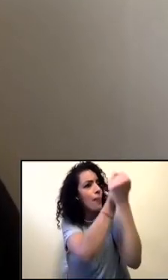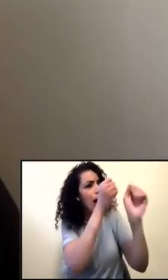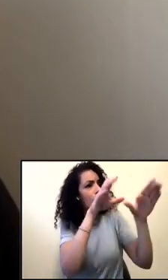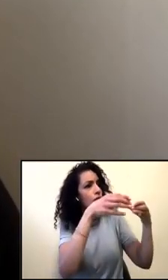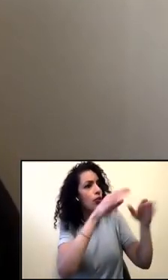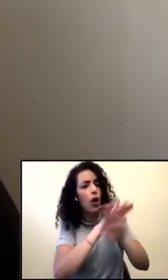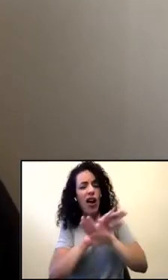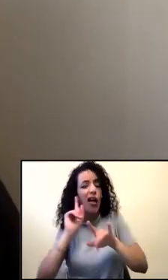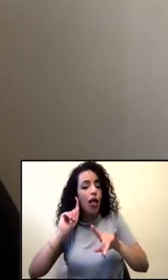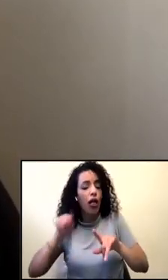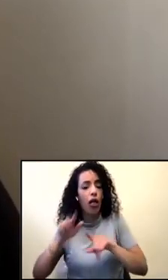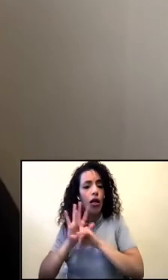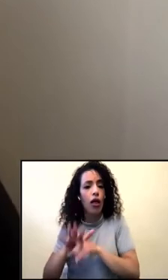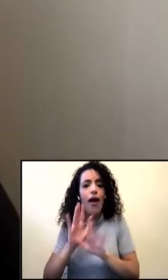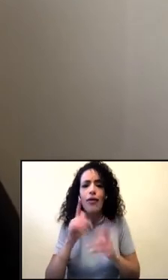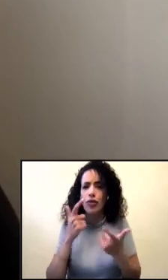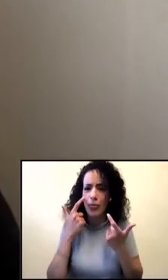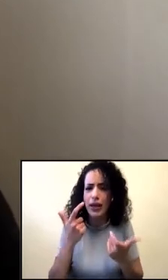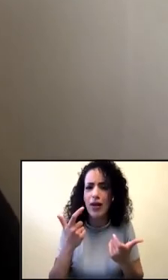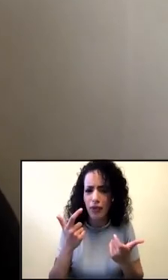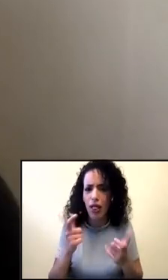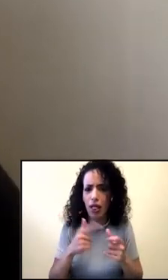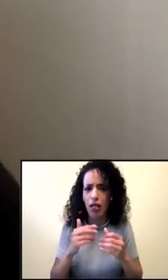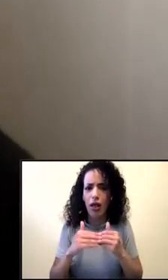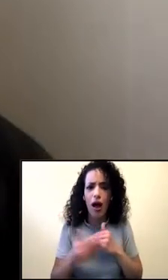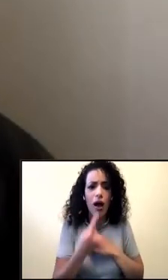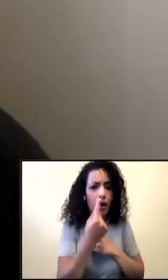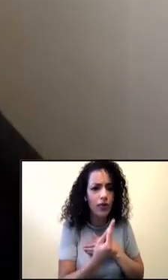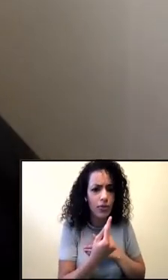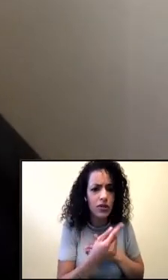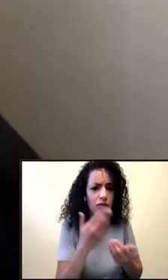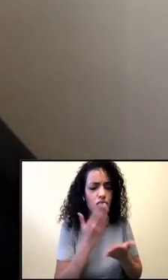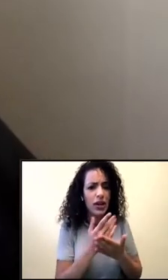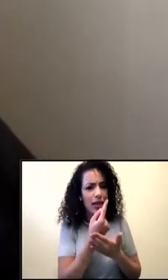yeah I think the archives themselves are like highly subjective and it's, you know the nation